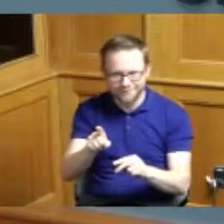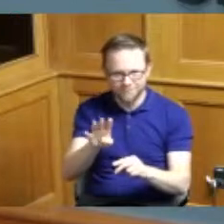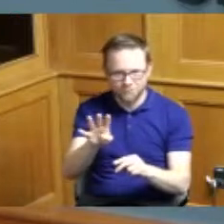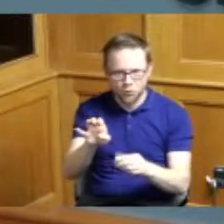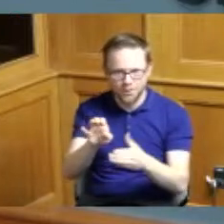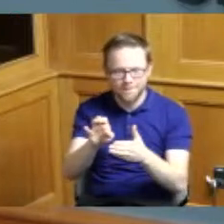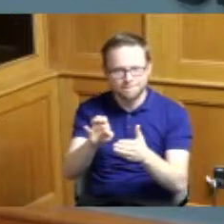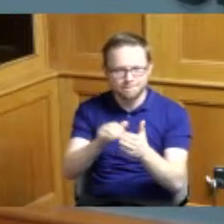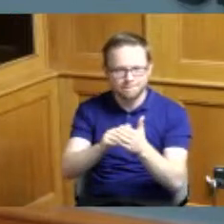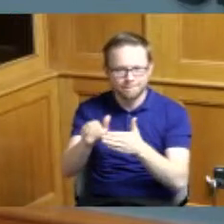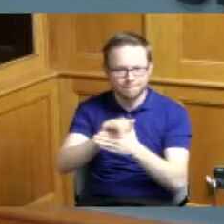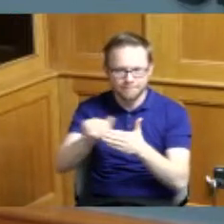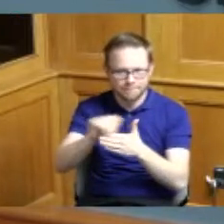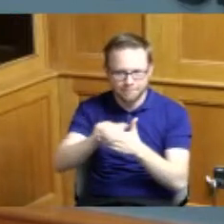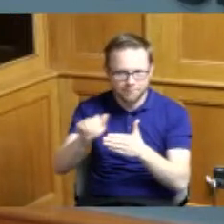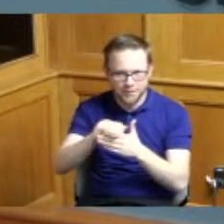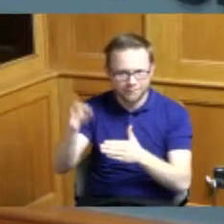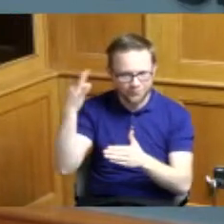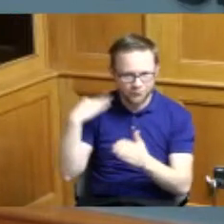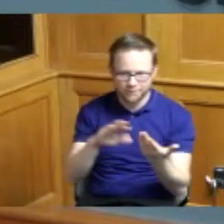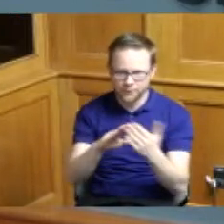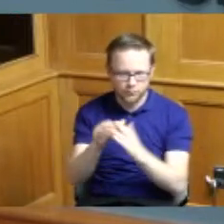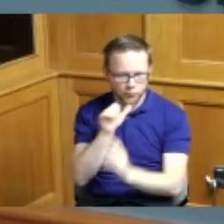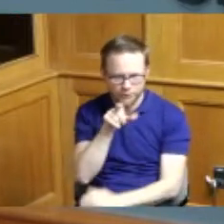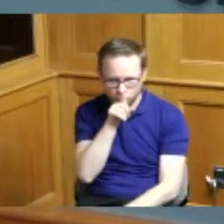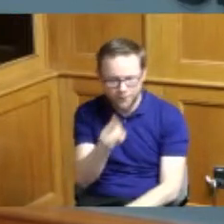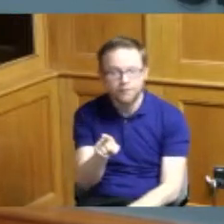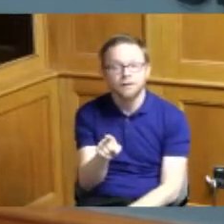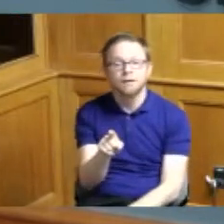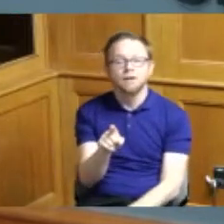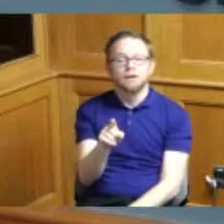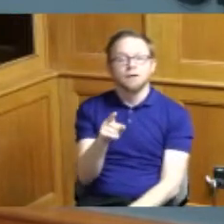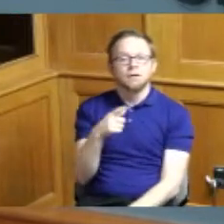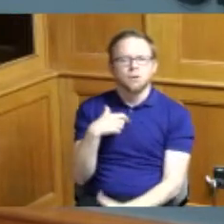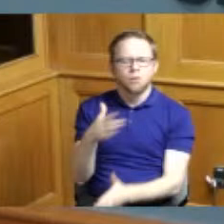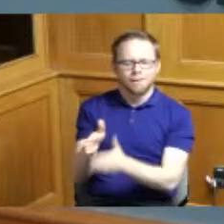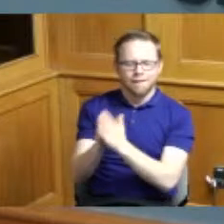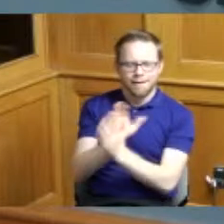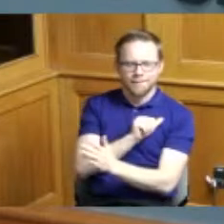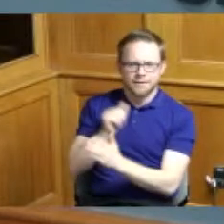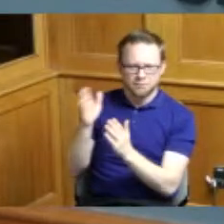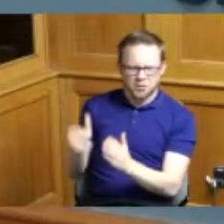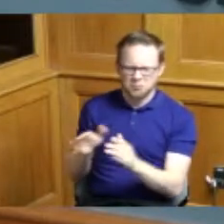so with all that being said I'm going to ask the administrator some of the things I had asked for